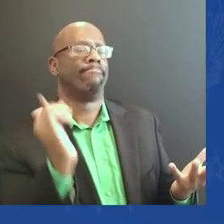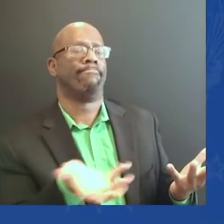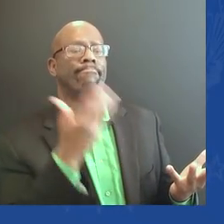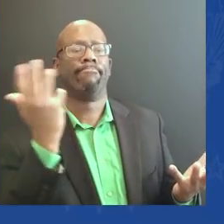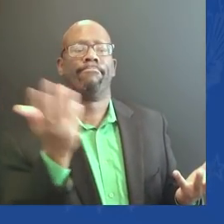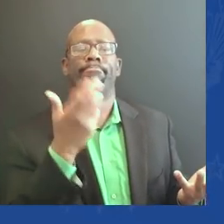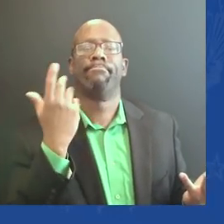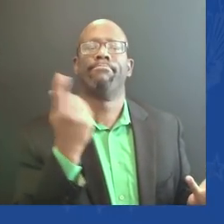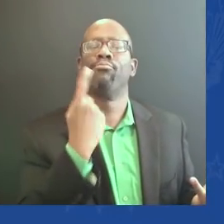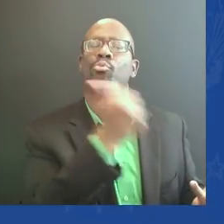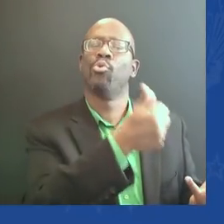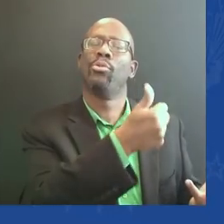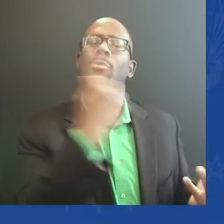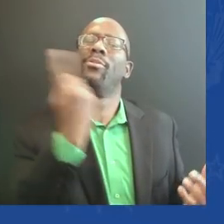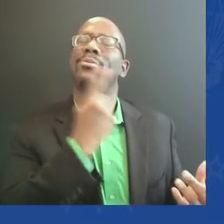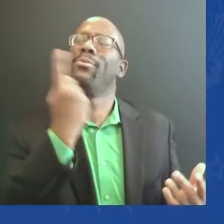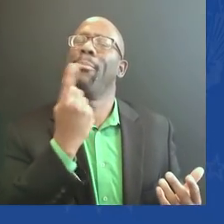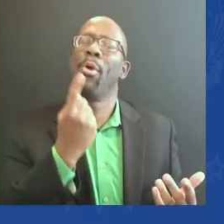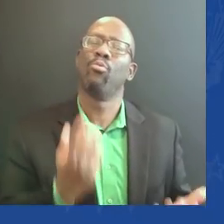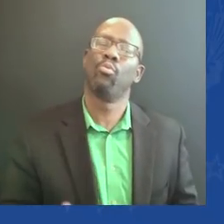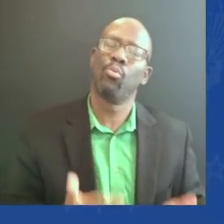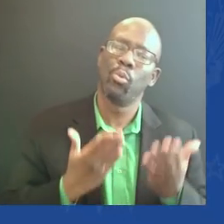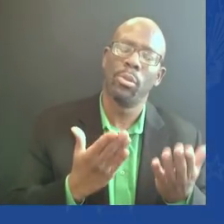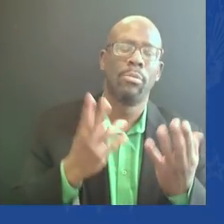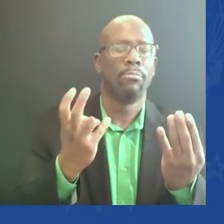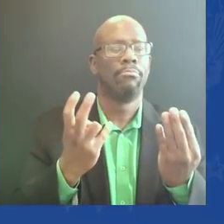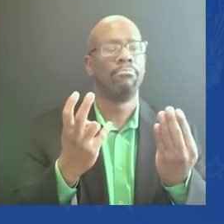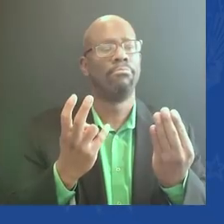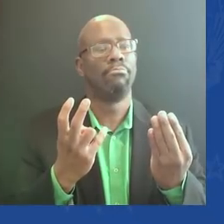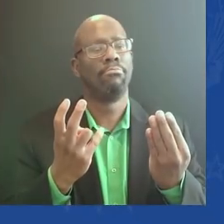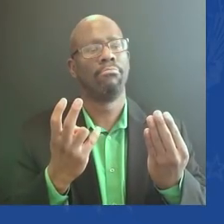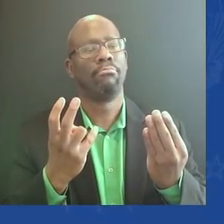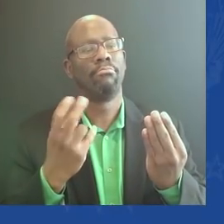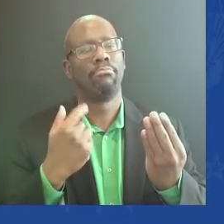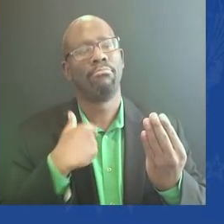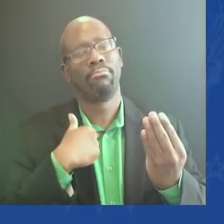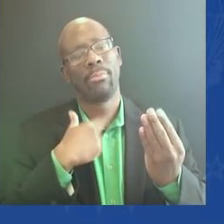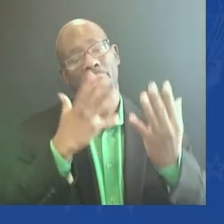when my son died. He has -- he is, in my view --